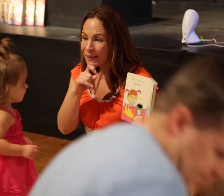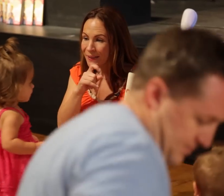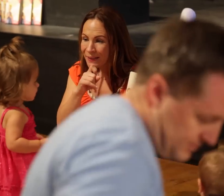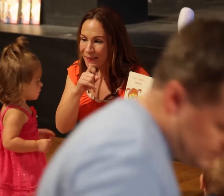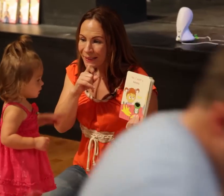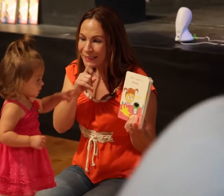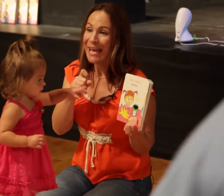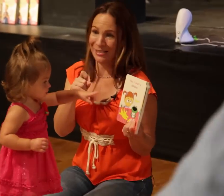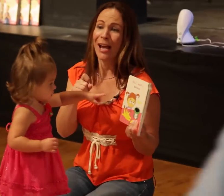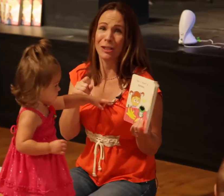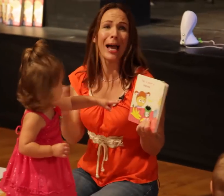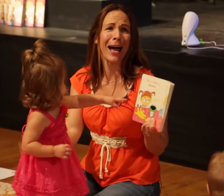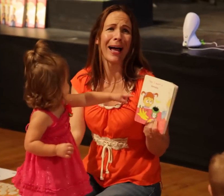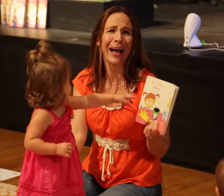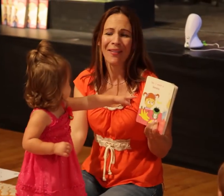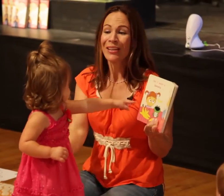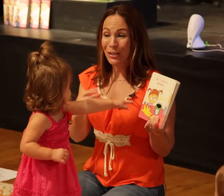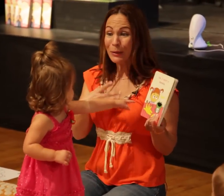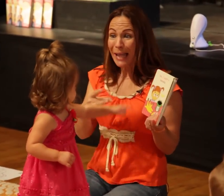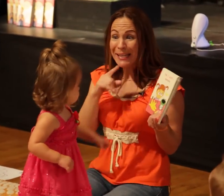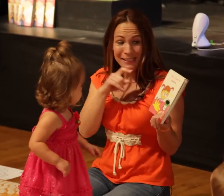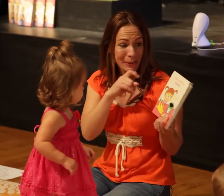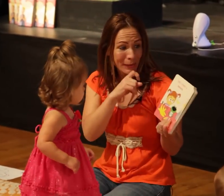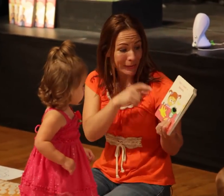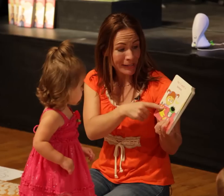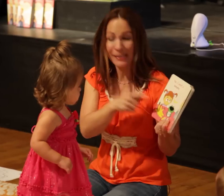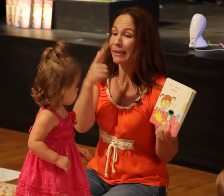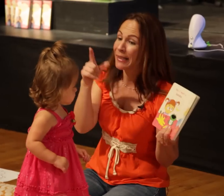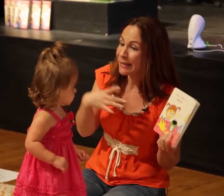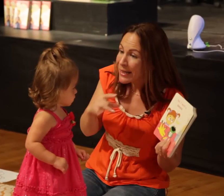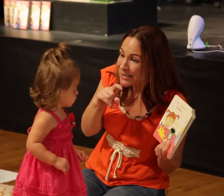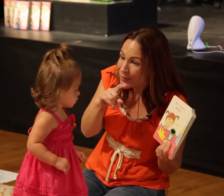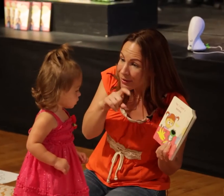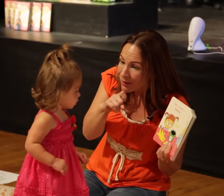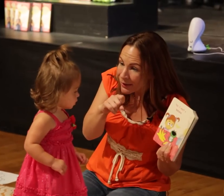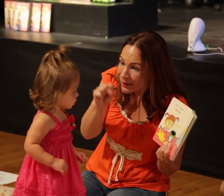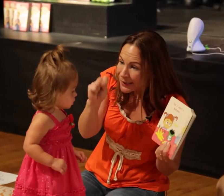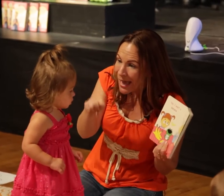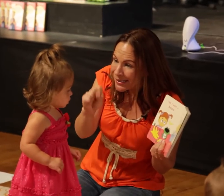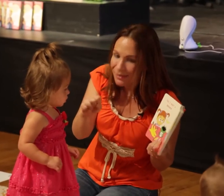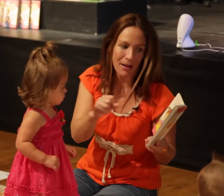Yes. Yes! You LIKE CEREAL. Does Leah LIKE CEREAL? YES.